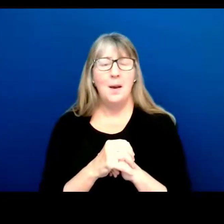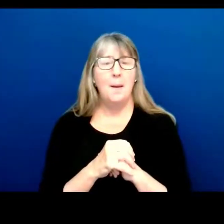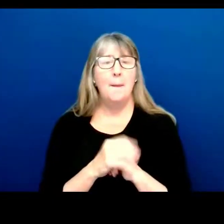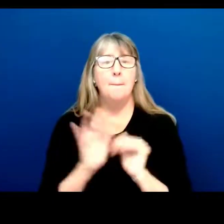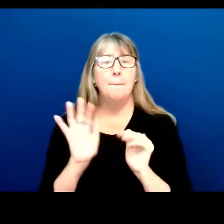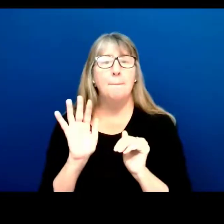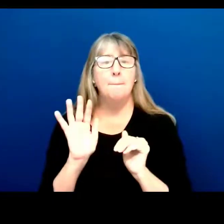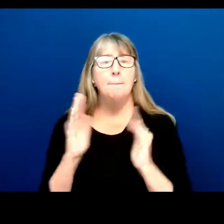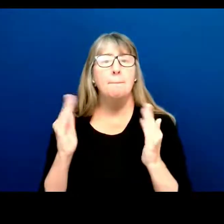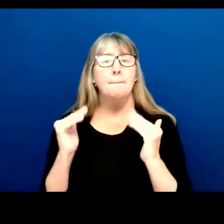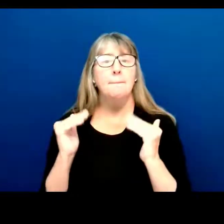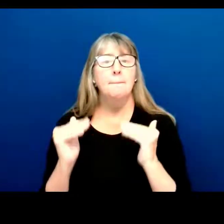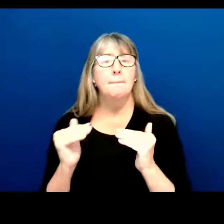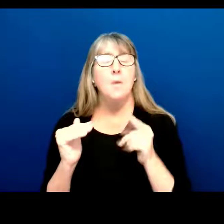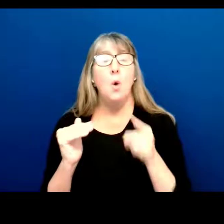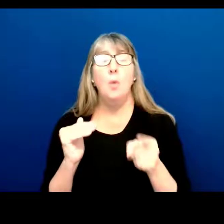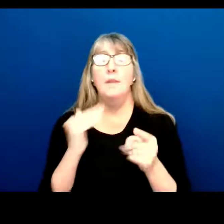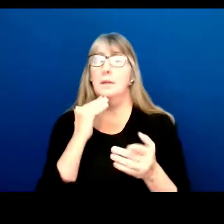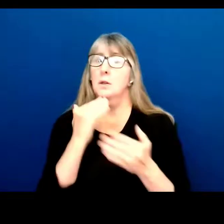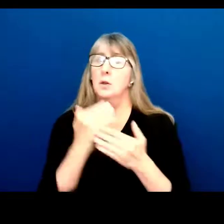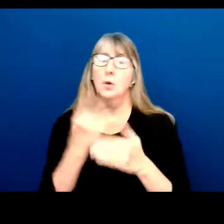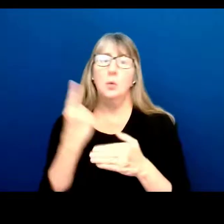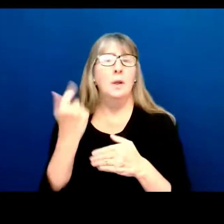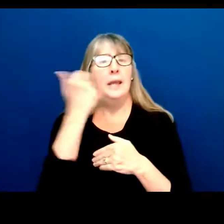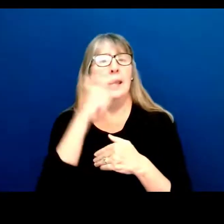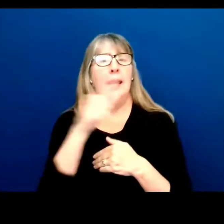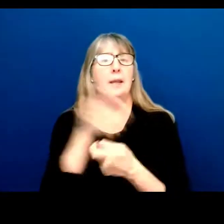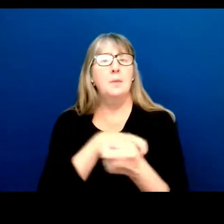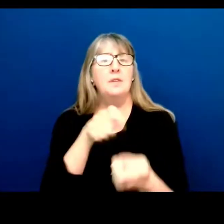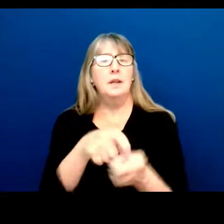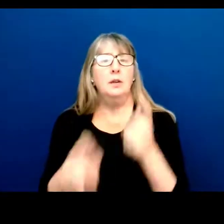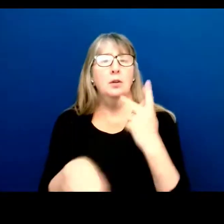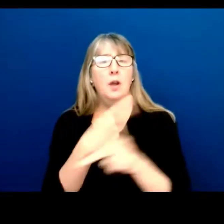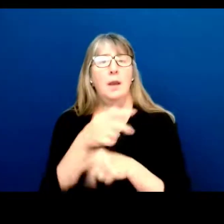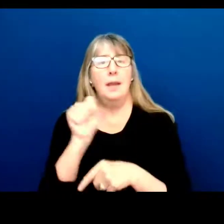Oh, this is a good one. "Are there any particular types of SFIs,